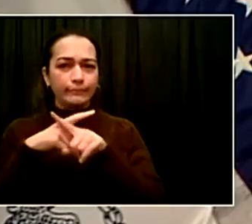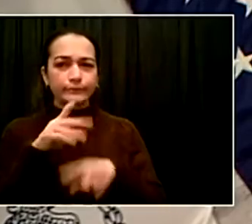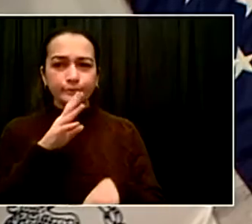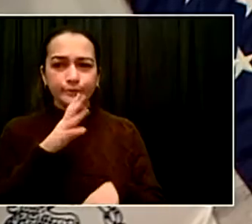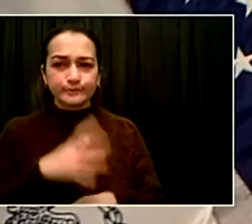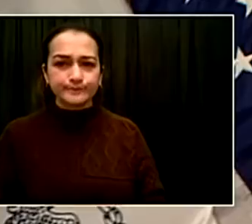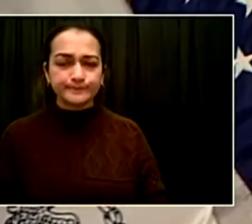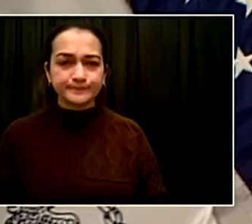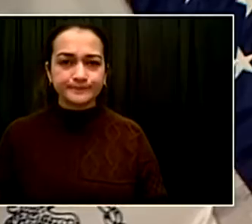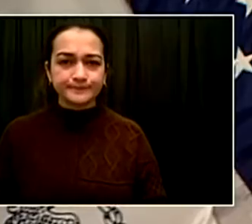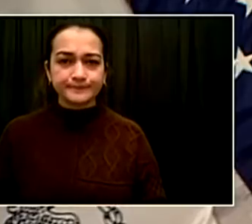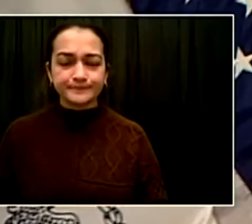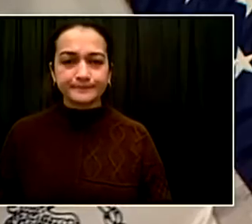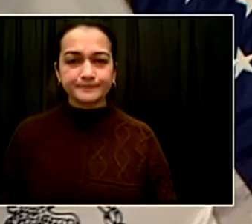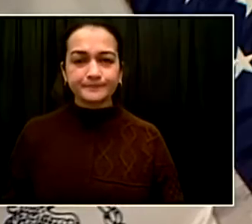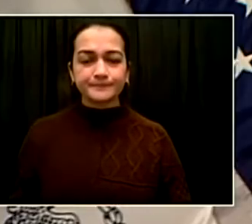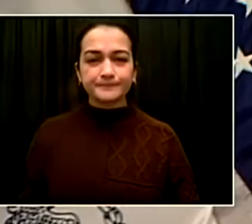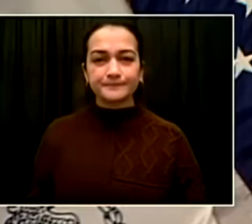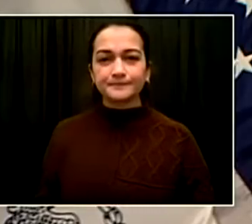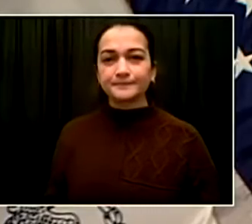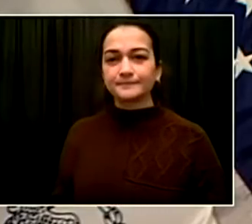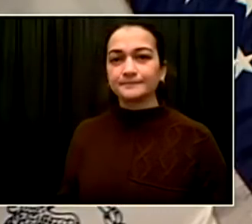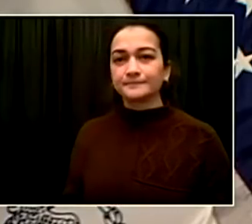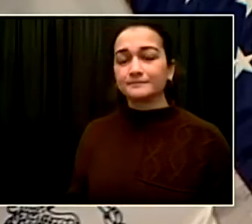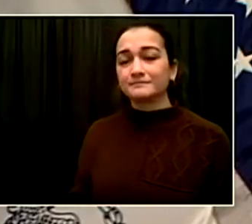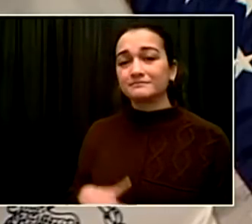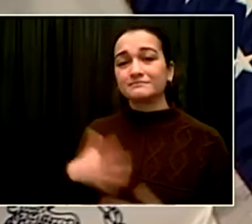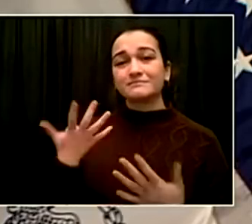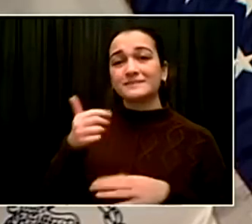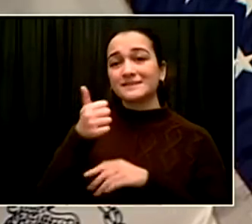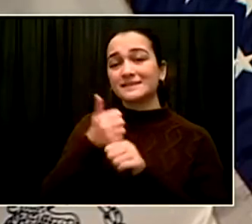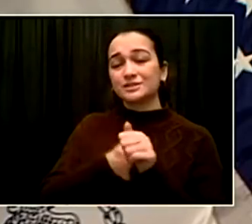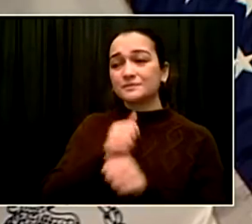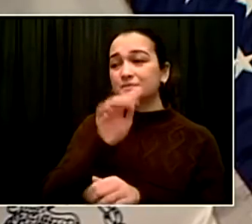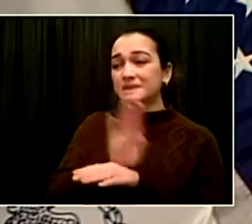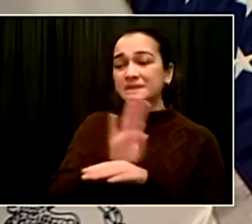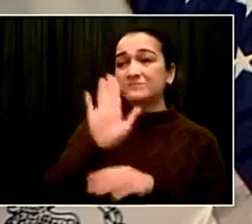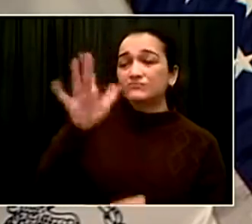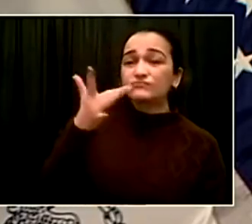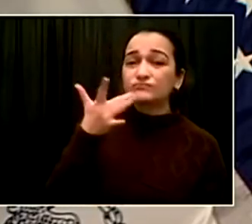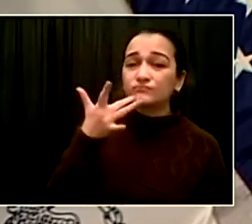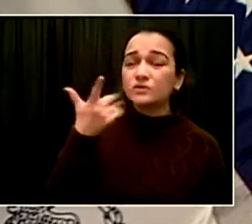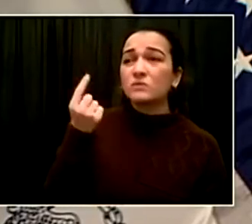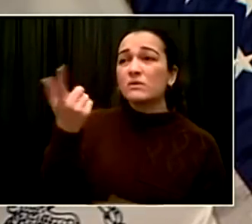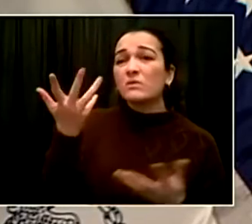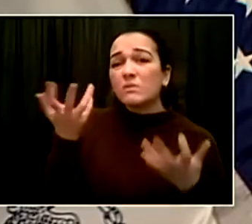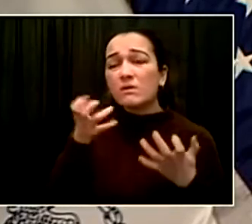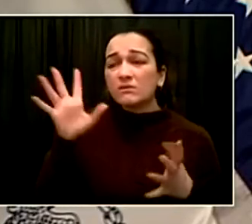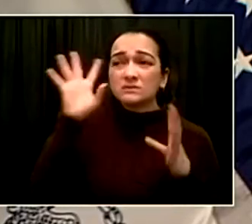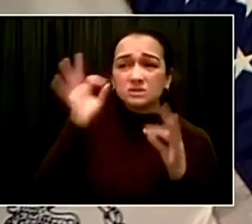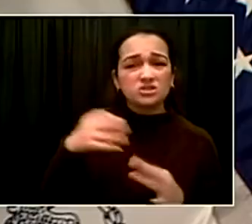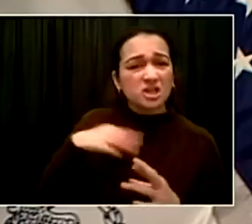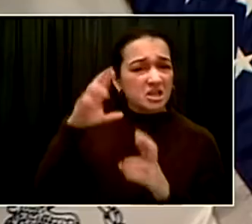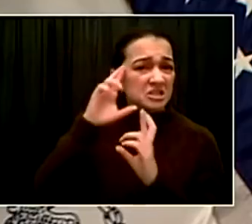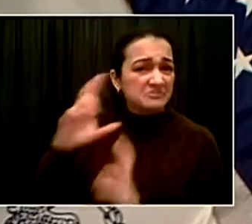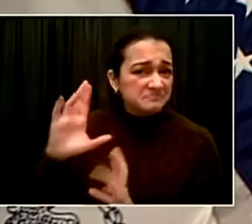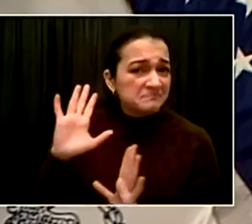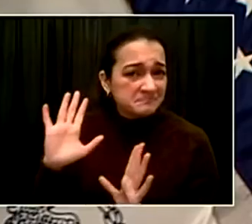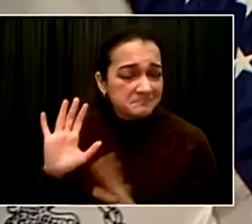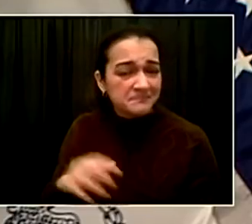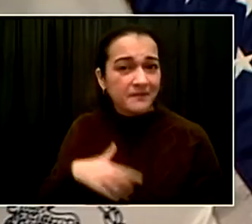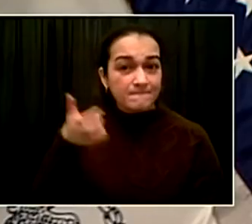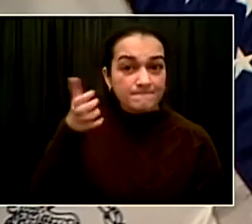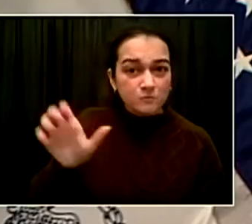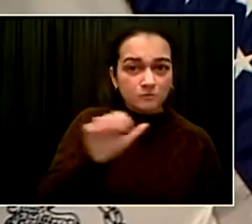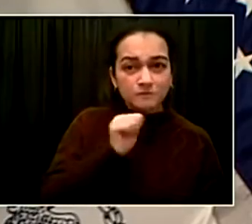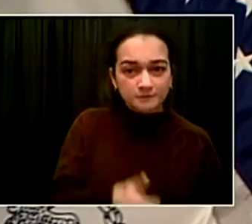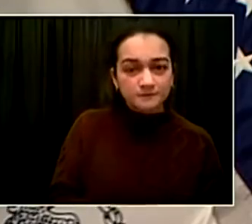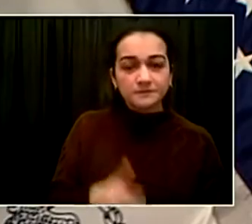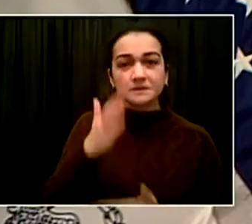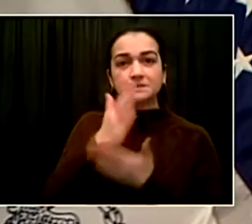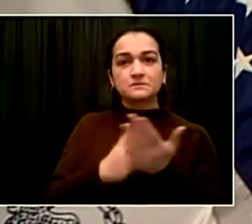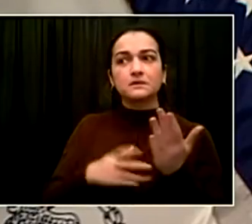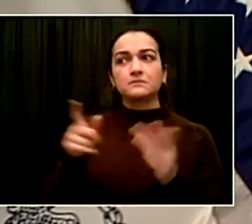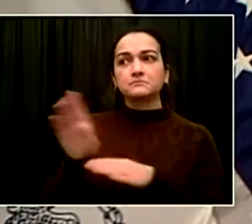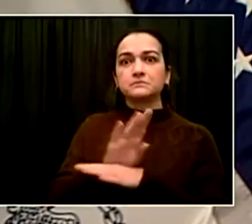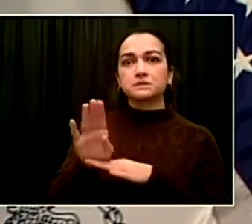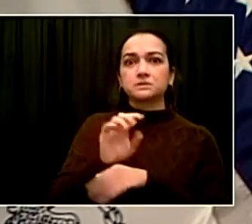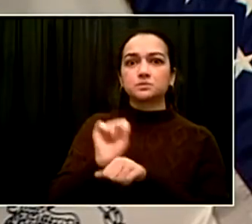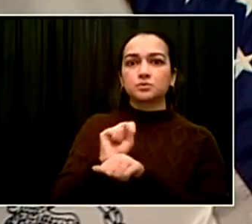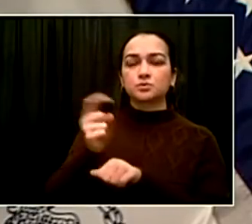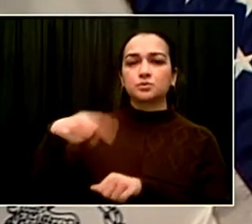I WANT TO TALK TO YOU.